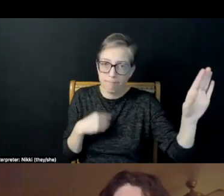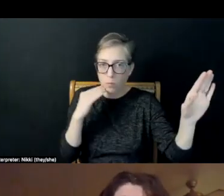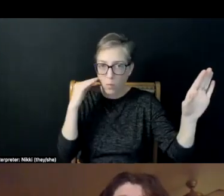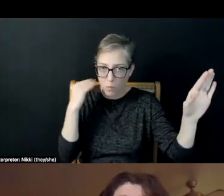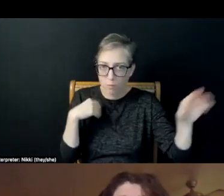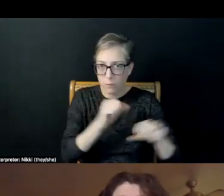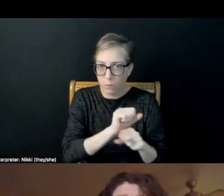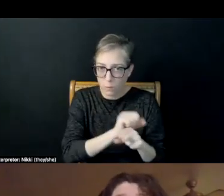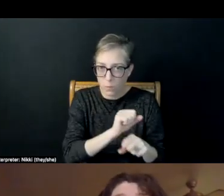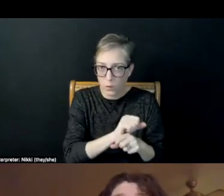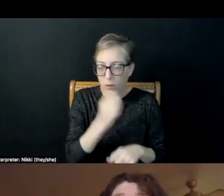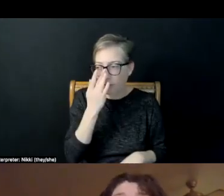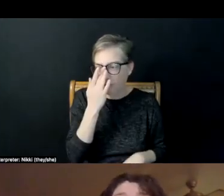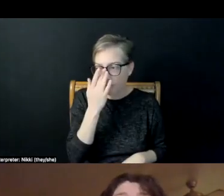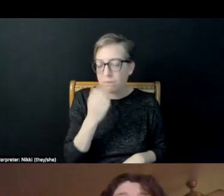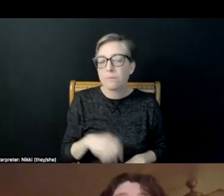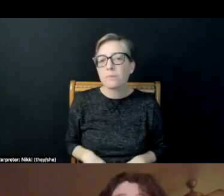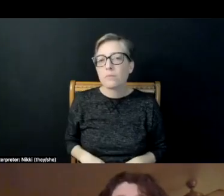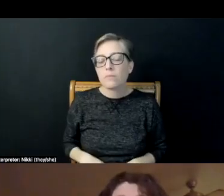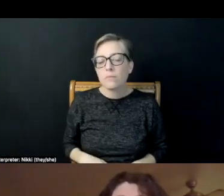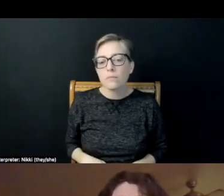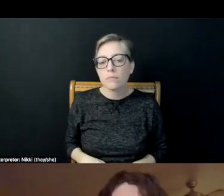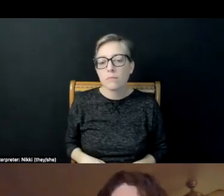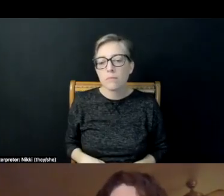Many comments were made by multiple staff members